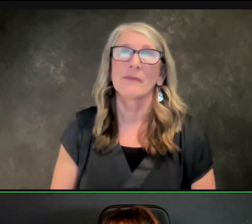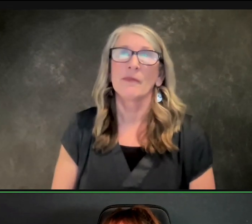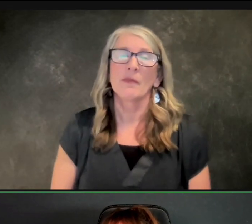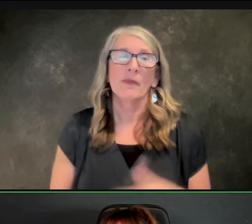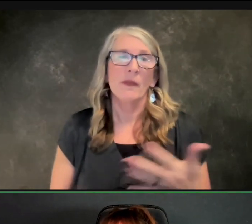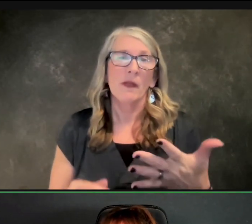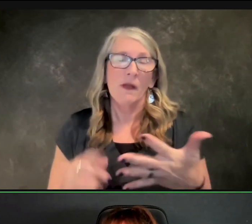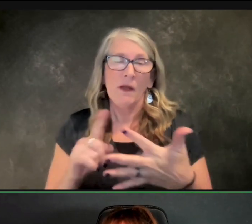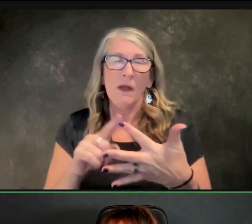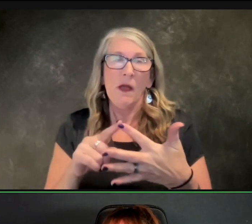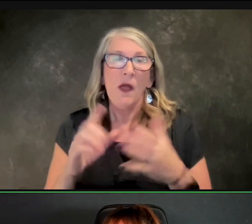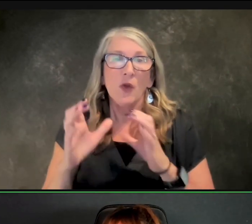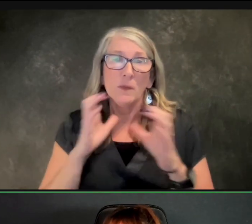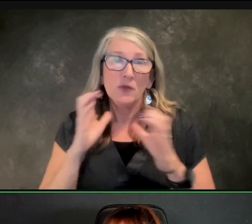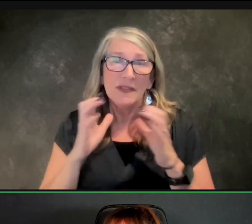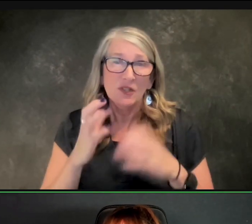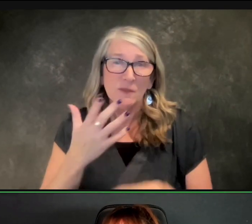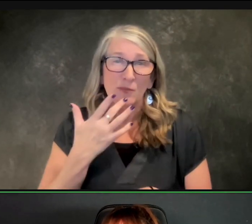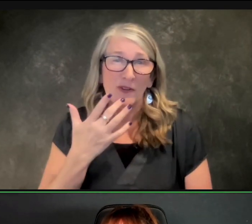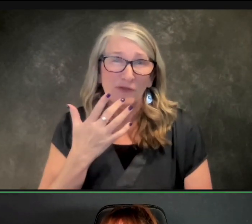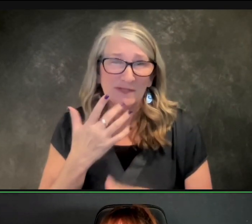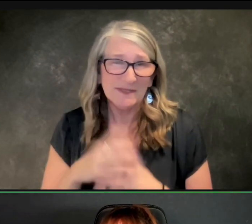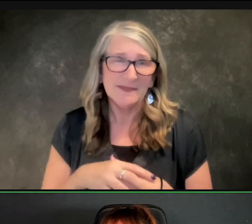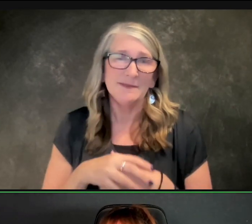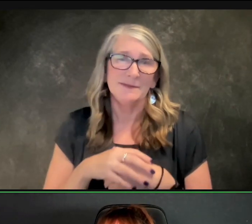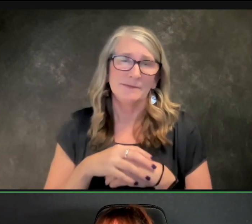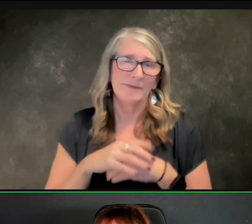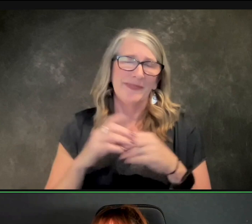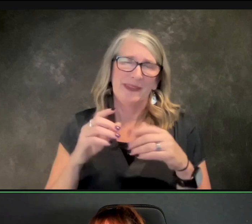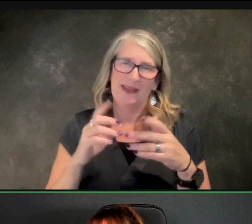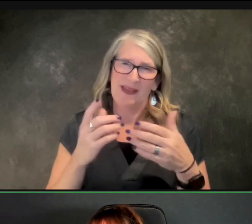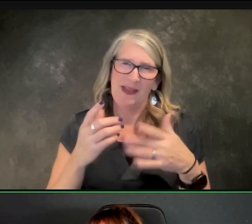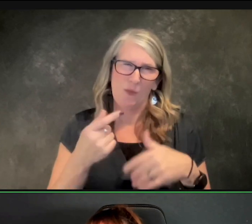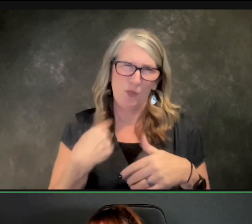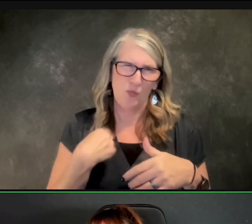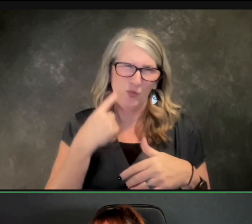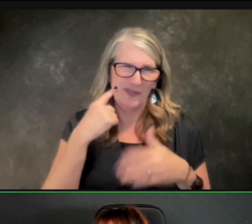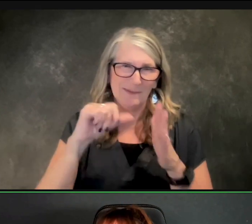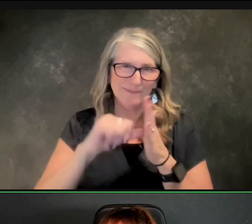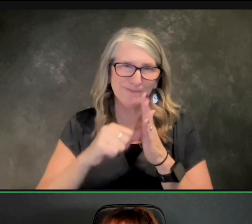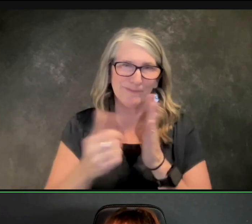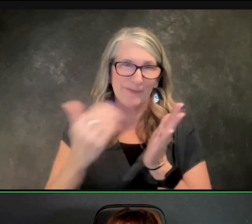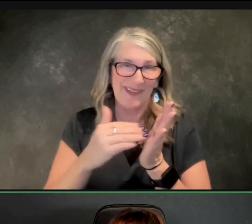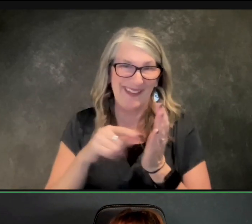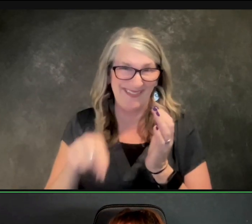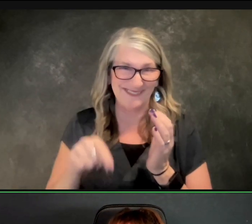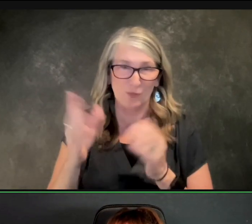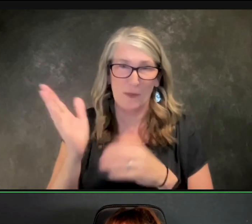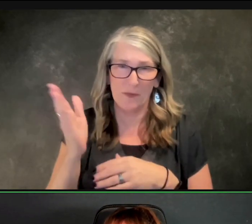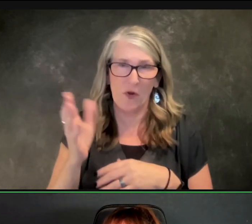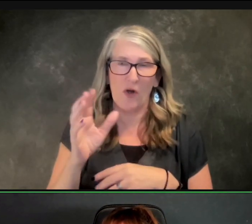And you want to make sure that they have access to communication after hours during those critical social moments.